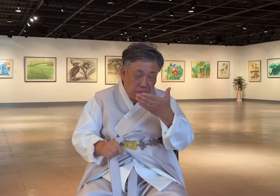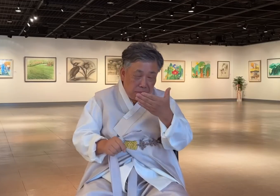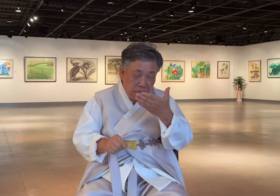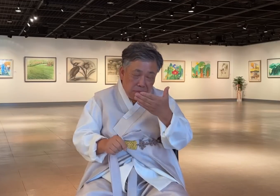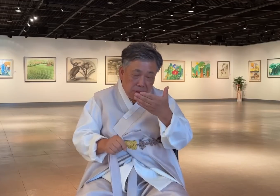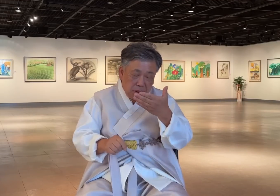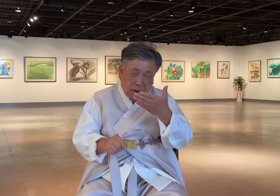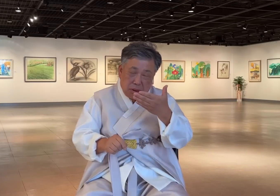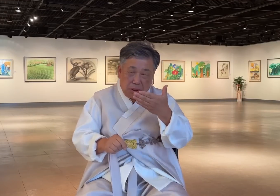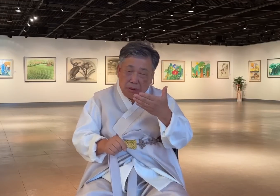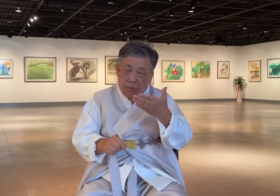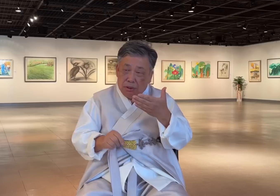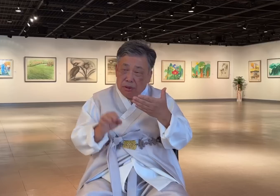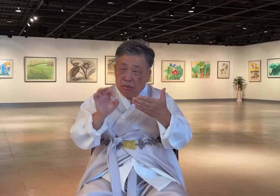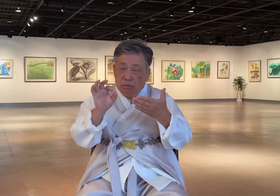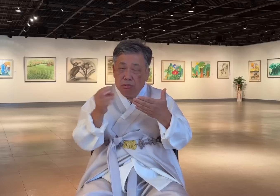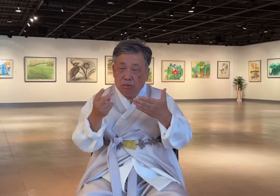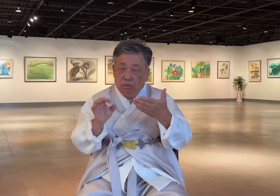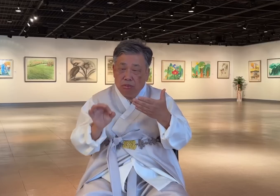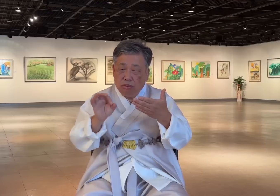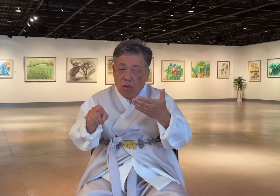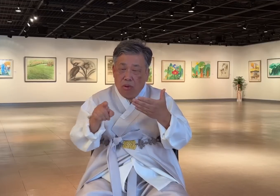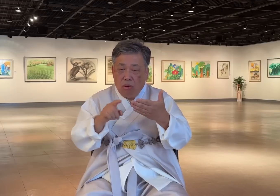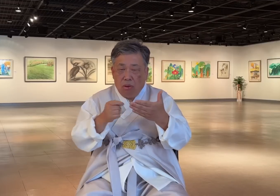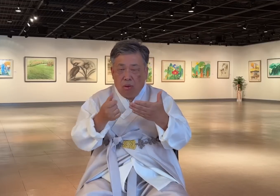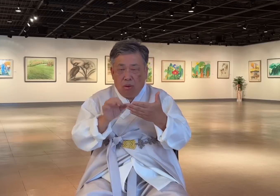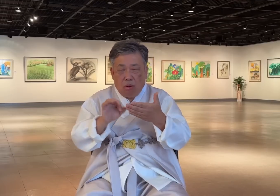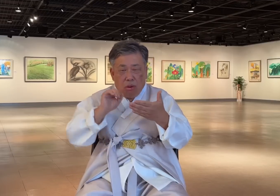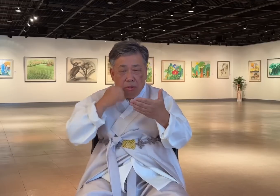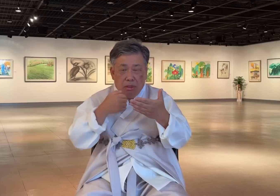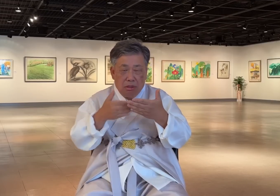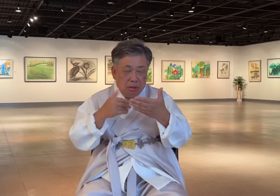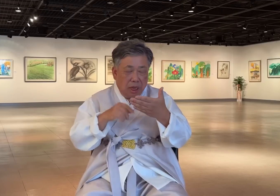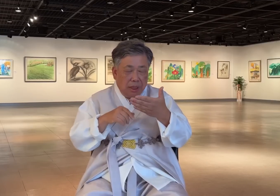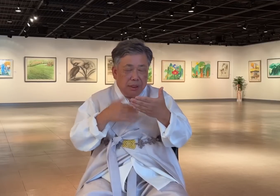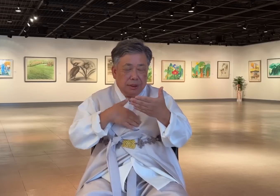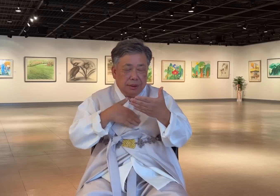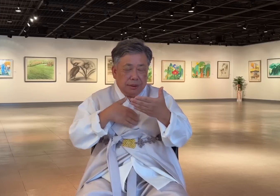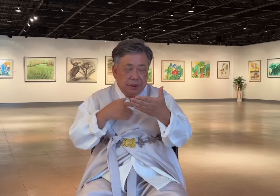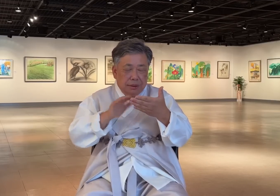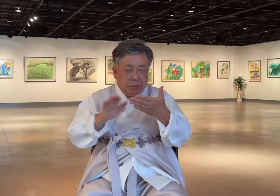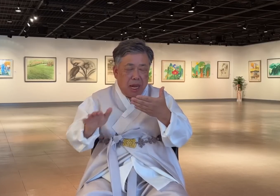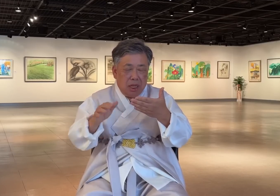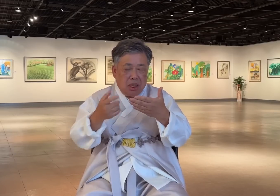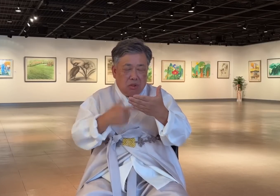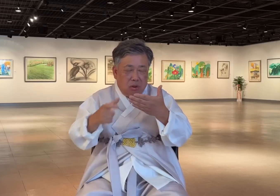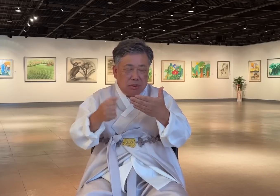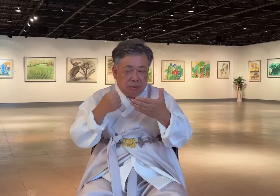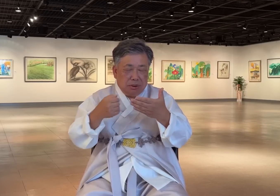I had difficulty understanding picture-related terms. Even if I didn't know exactly what the term meant,